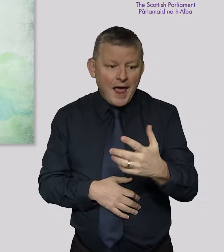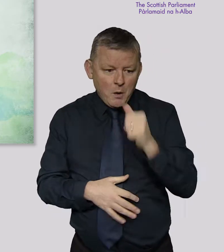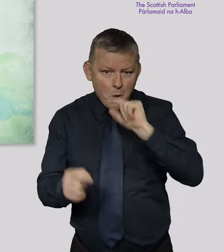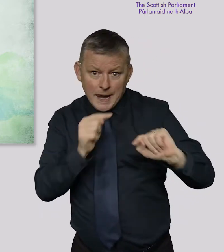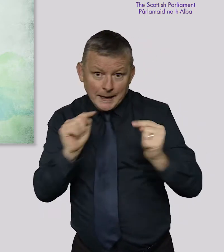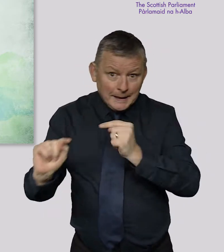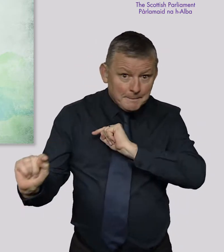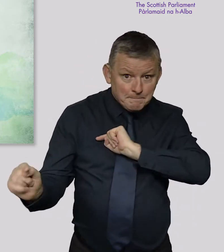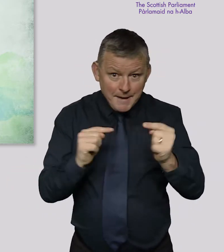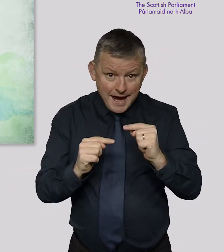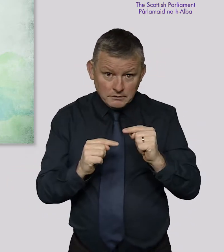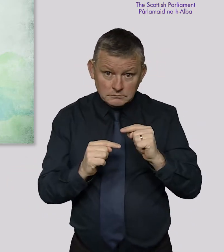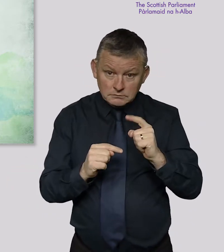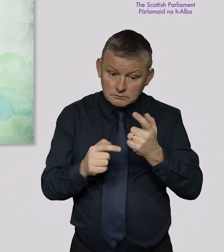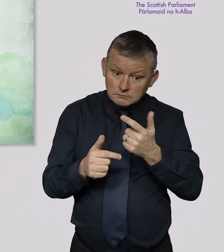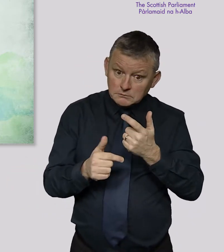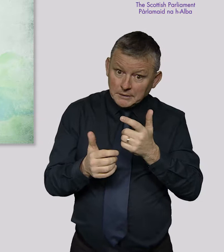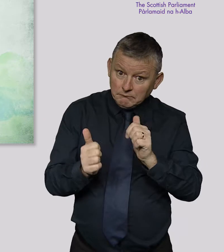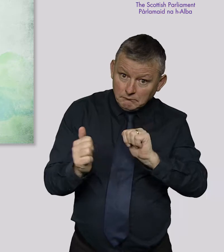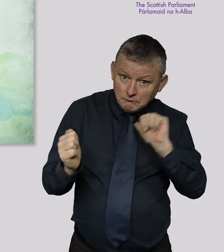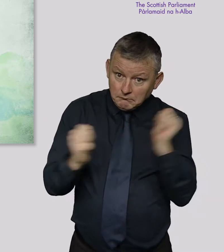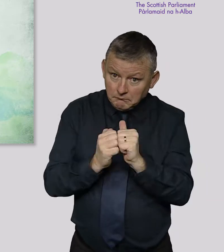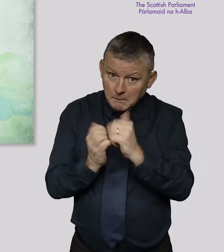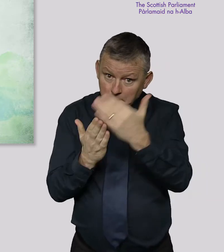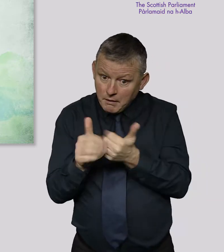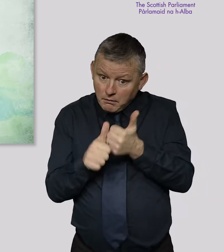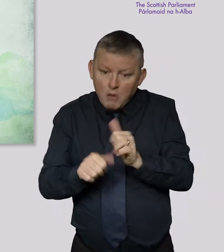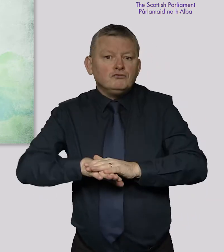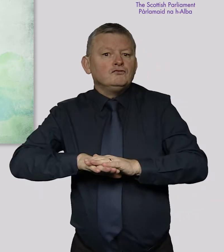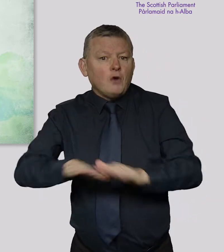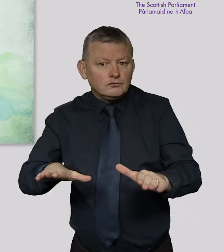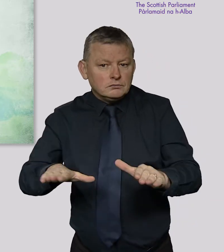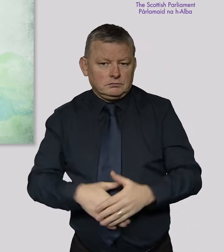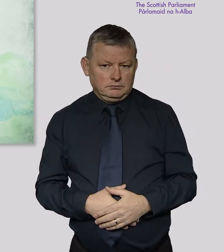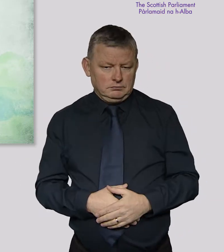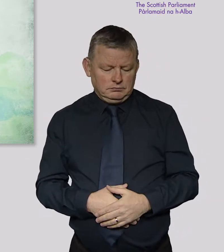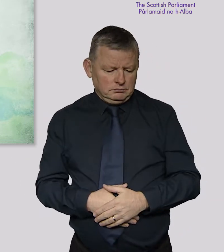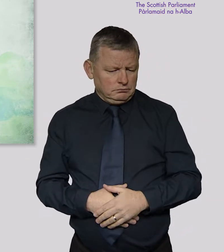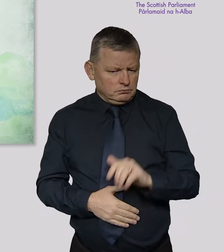They then debate and vote on whether to pass the bill.